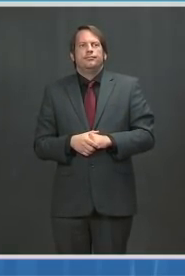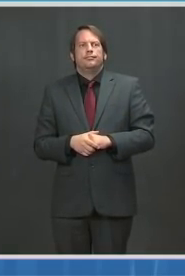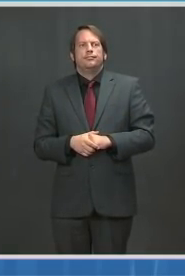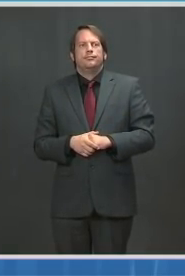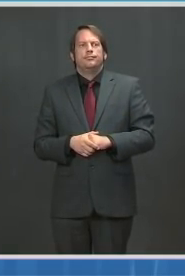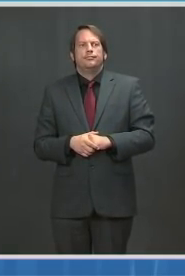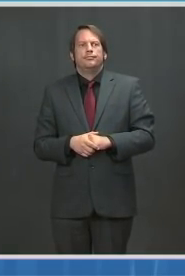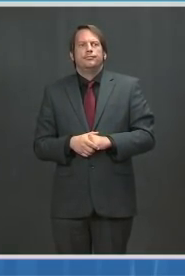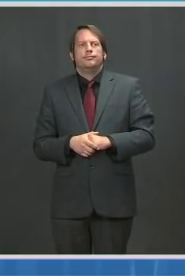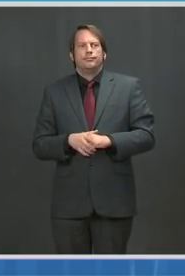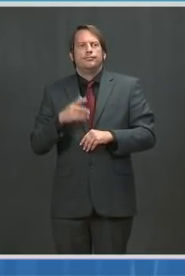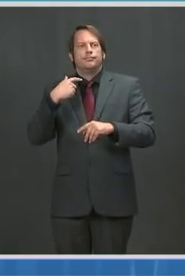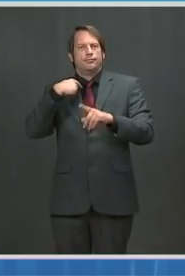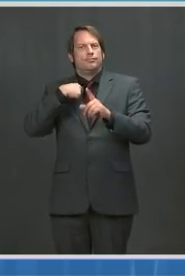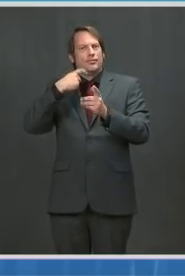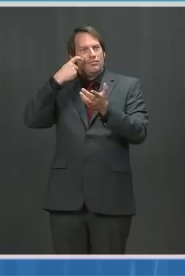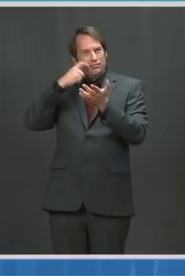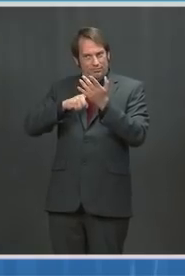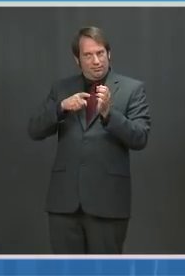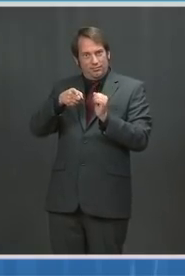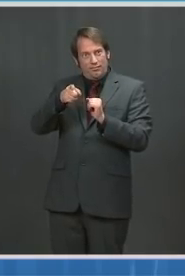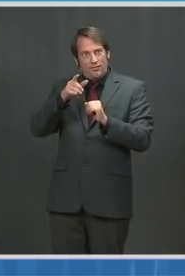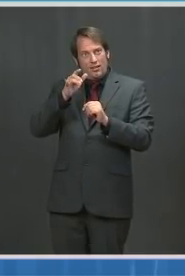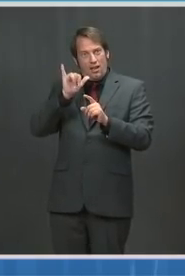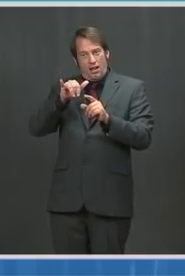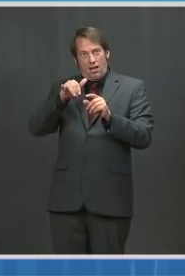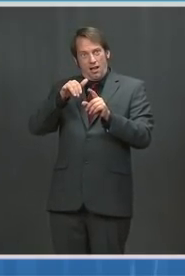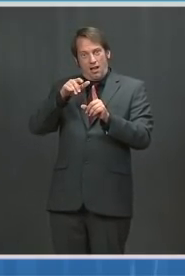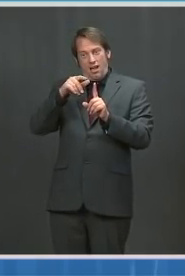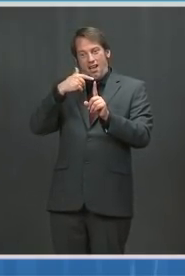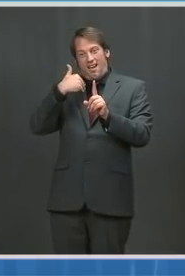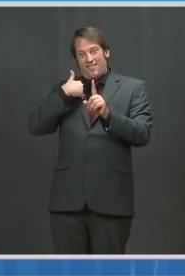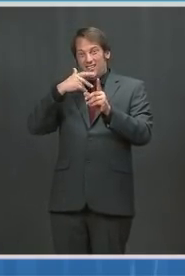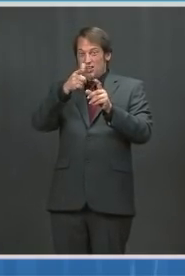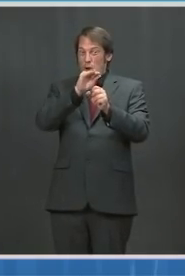with 52 jurisdictions now reporting cases of variants of concern.